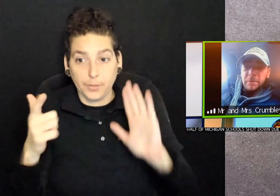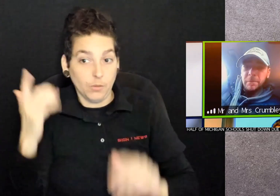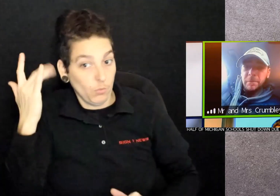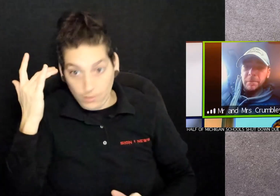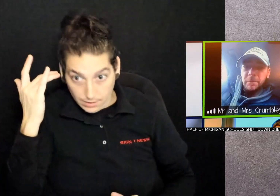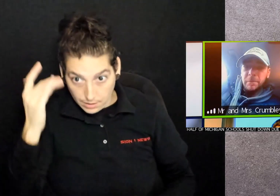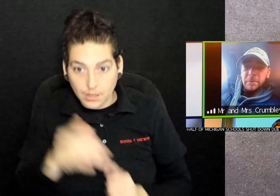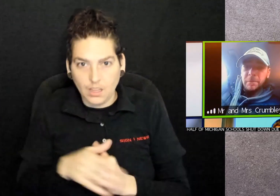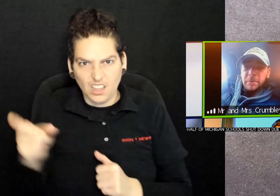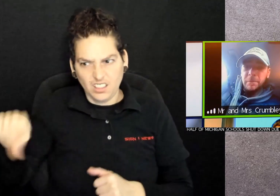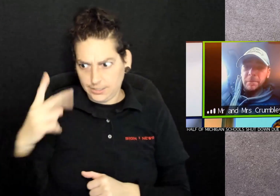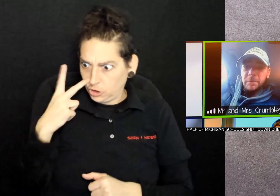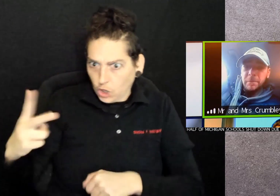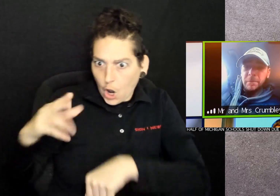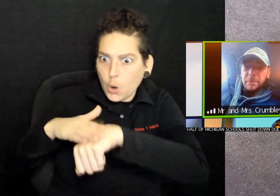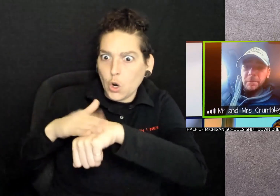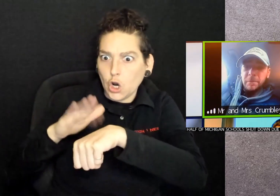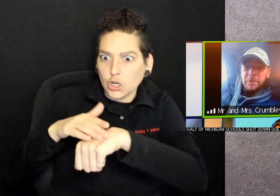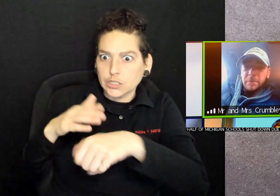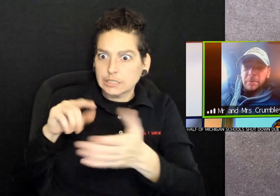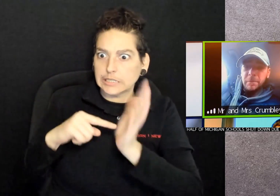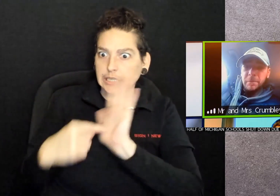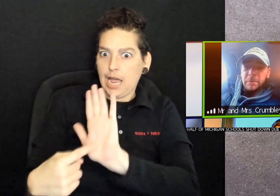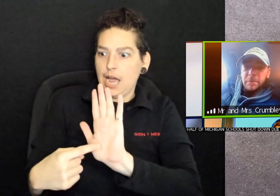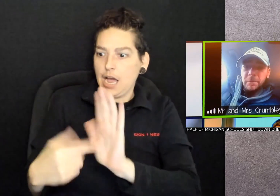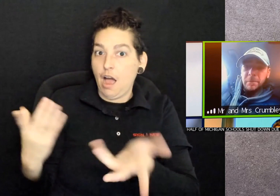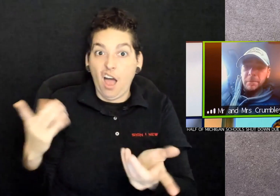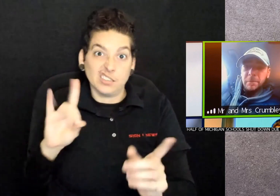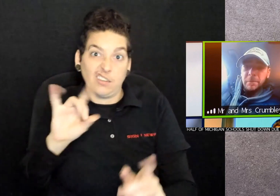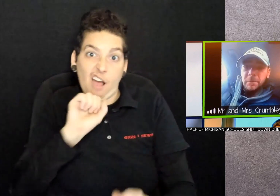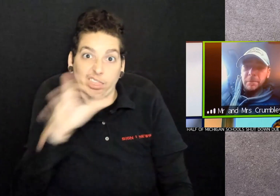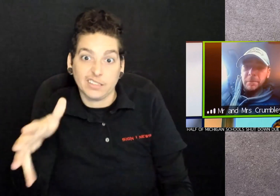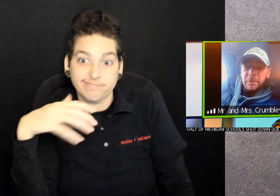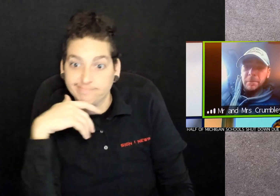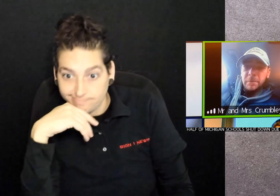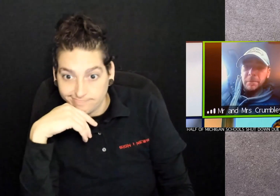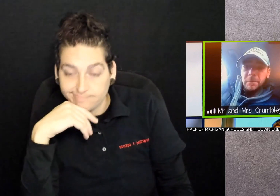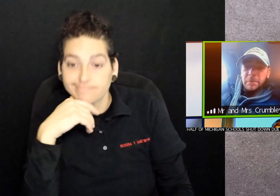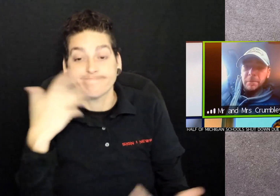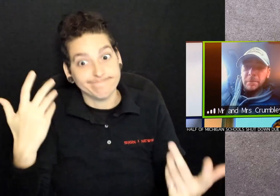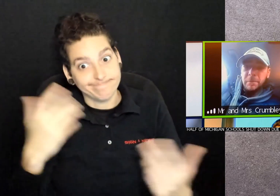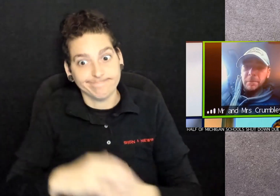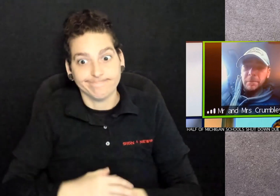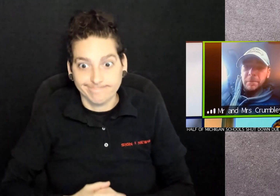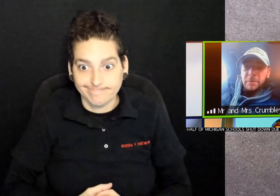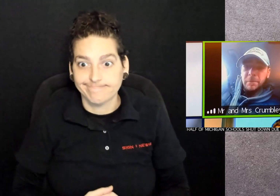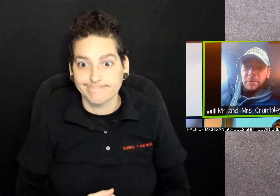of homicide involuntary manslaughter saying that the parents actions were criminal because